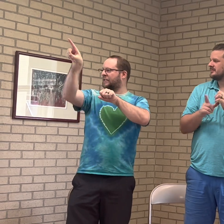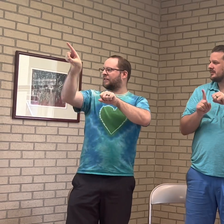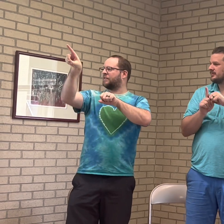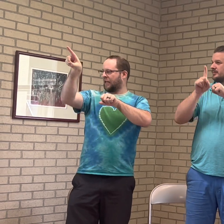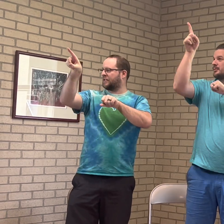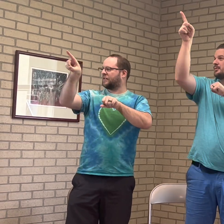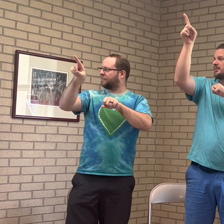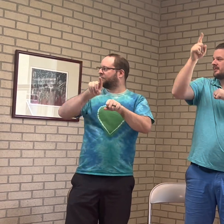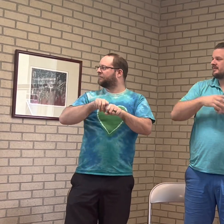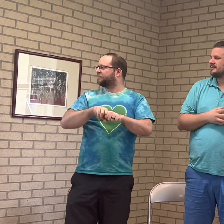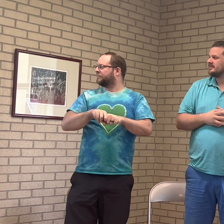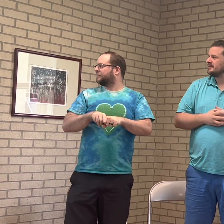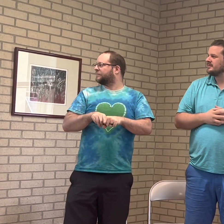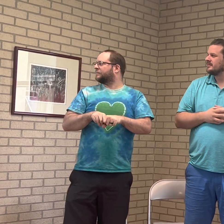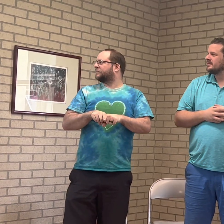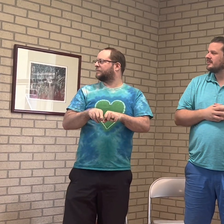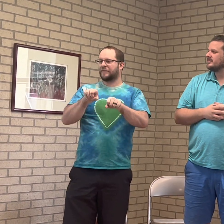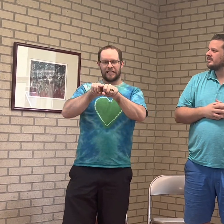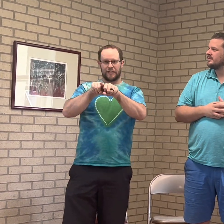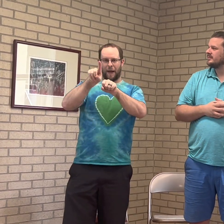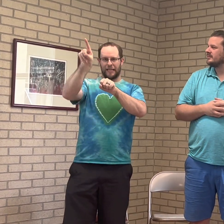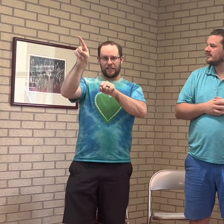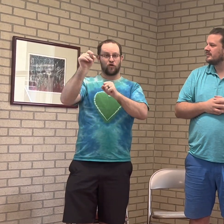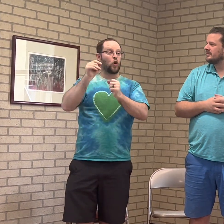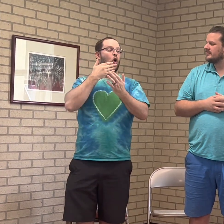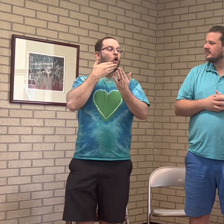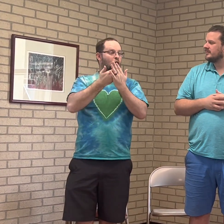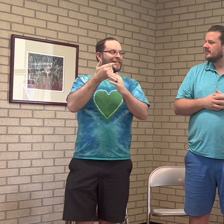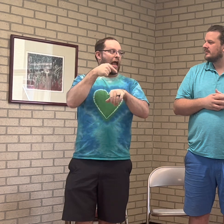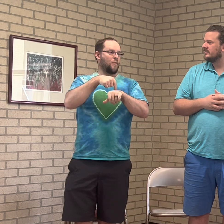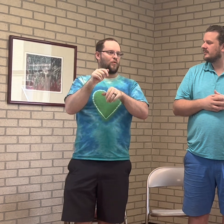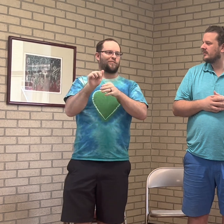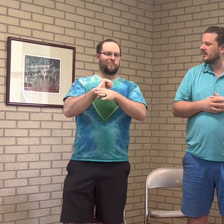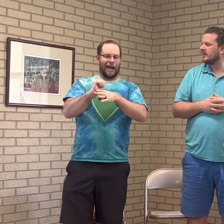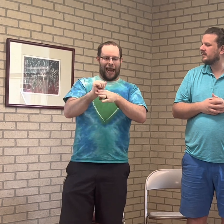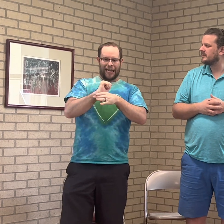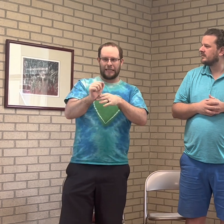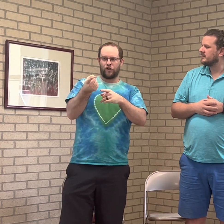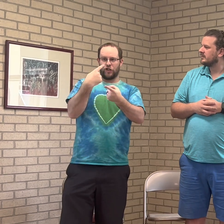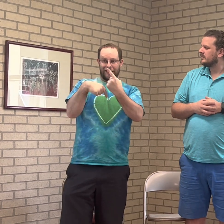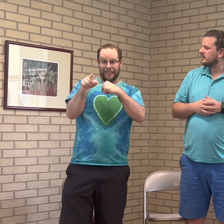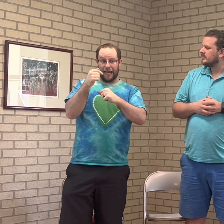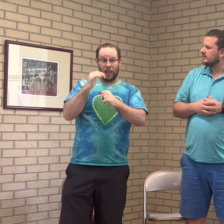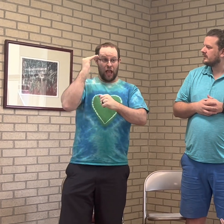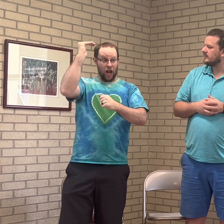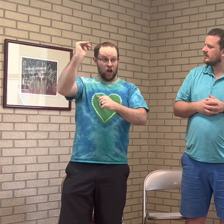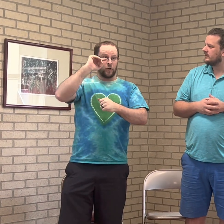Miss Cali: So this is a great time to practice your signs adult, or child alike. It does